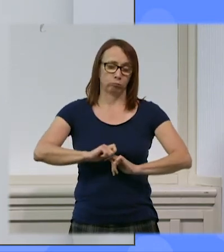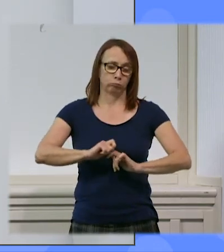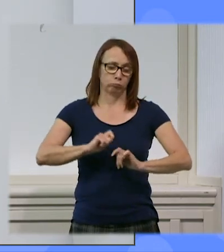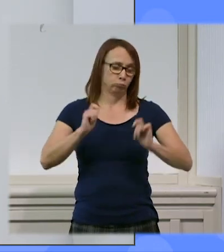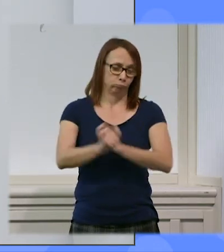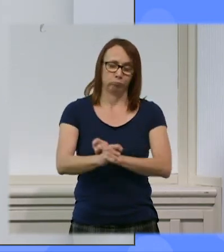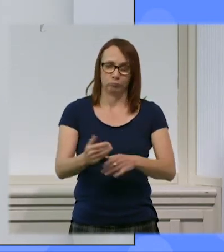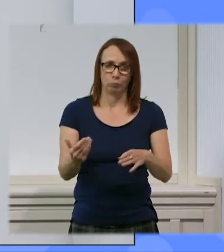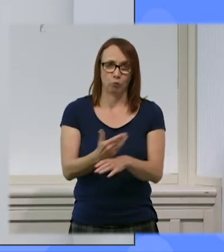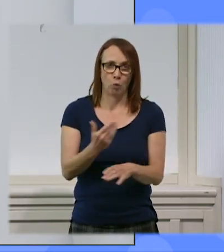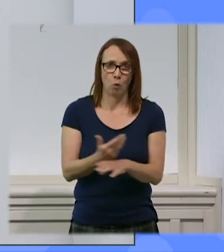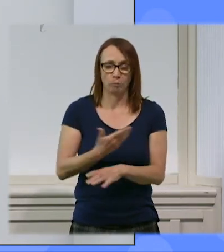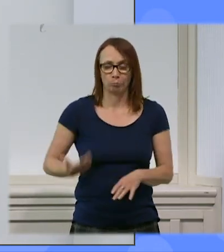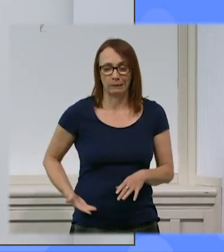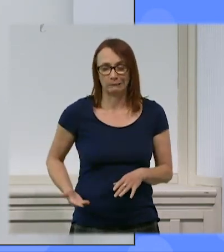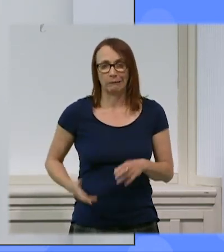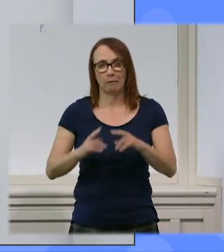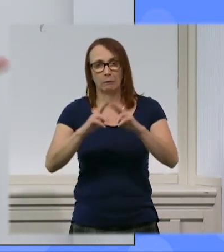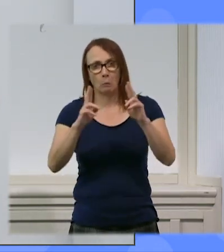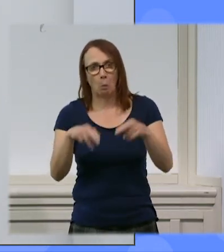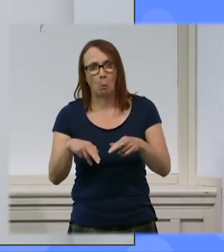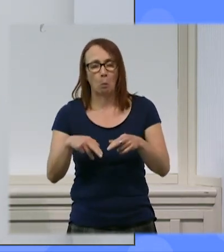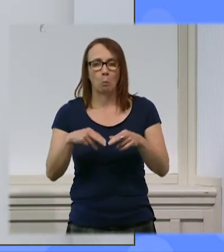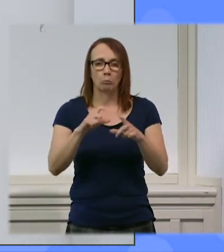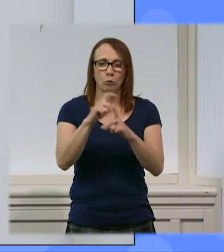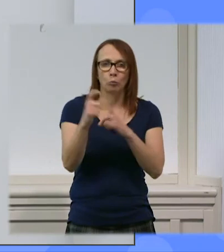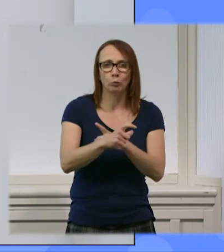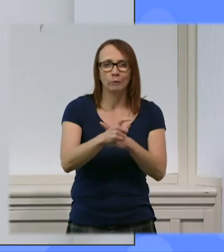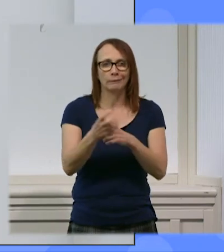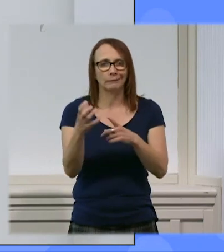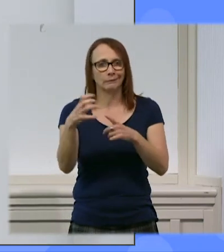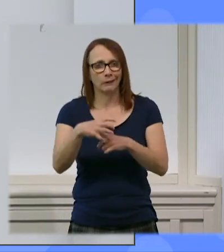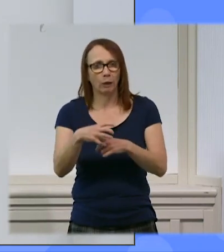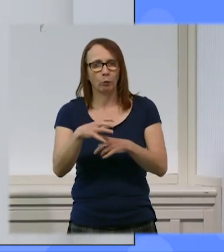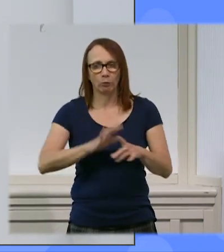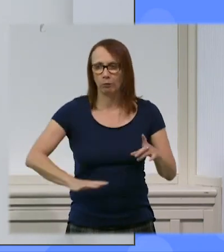businesses on our homes our communities our towns our cities what's going to